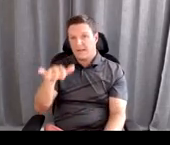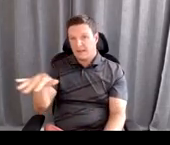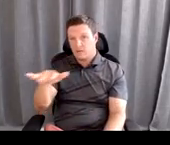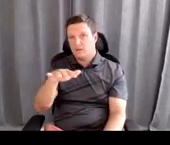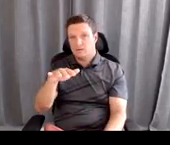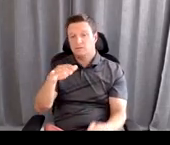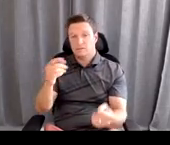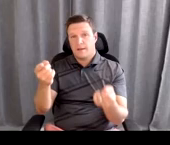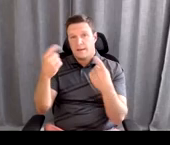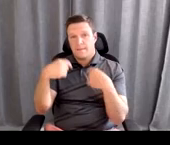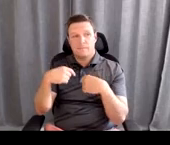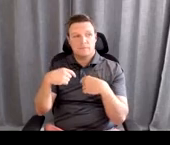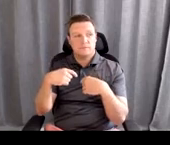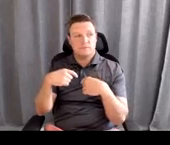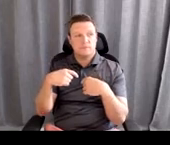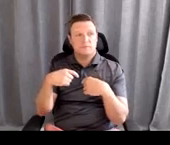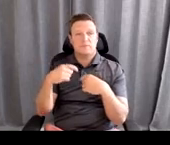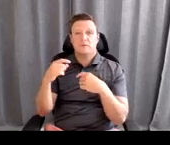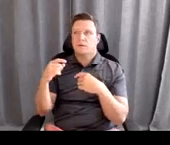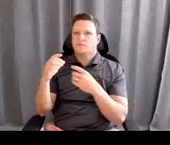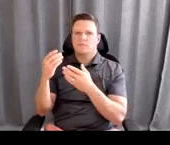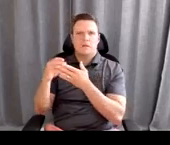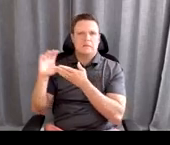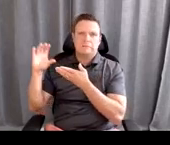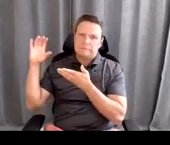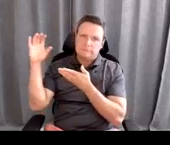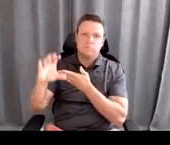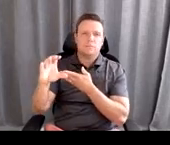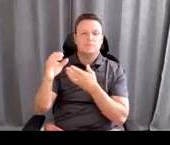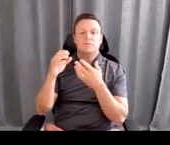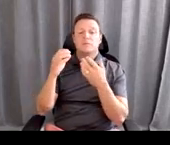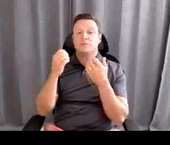and they were given a ton of money to try and find a solution